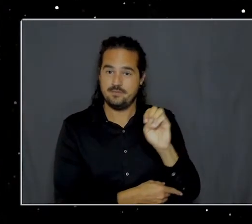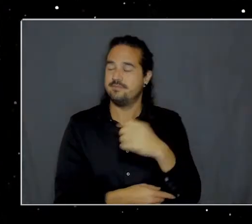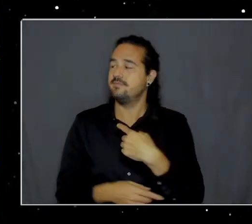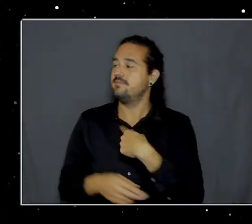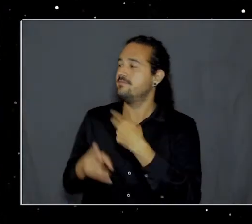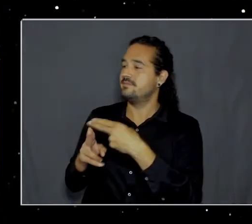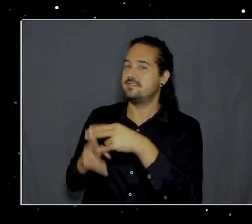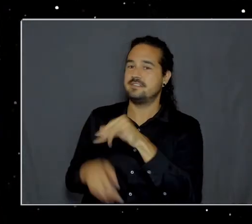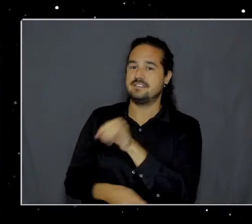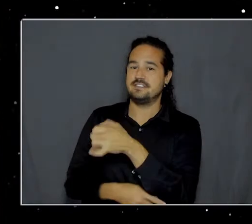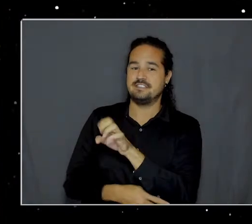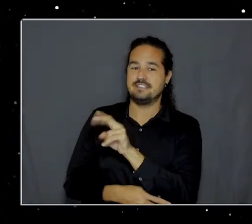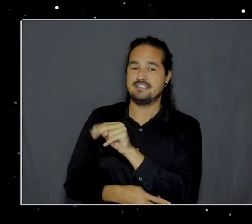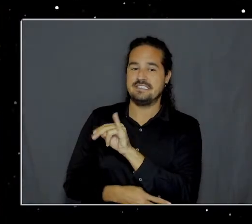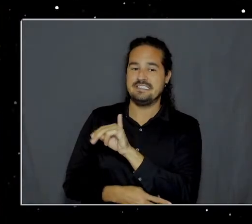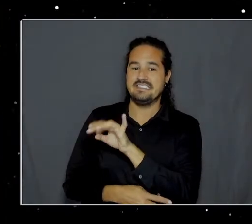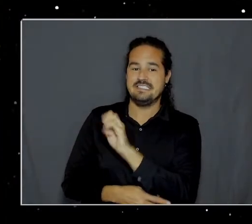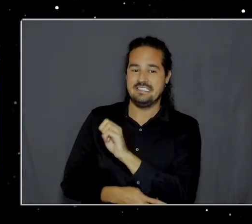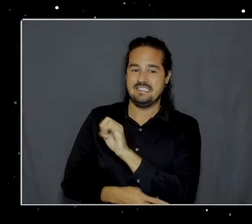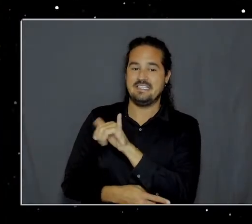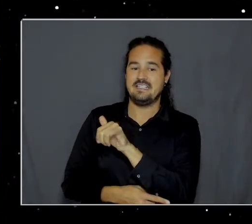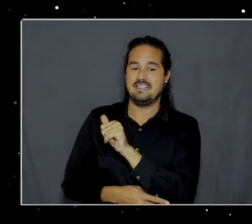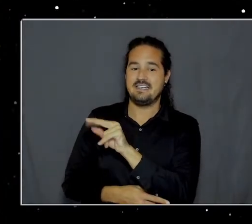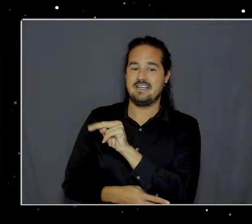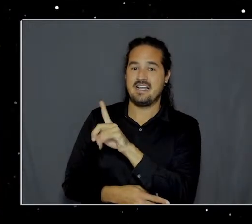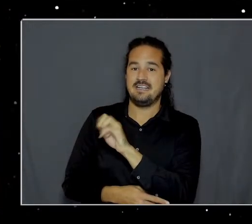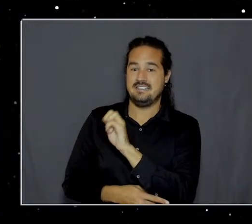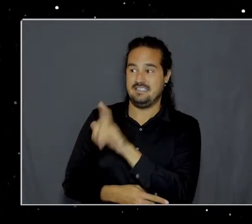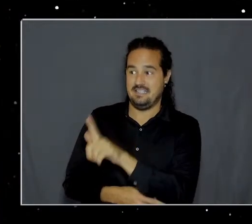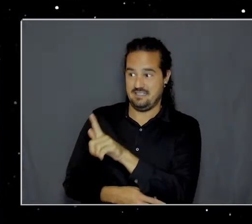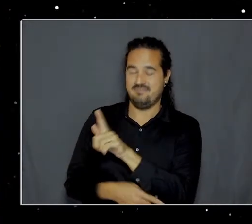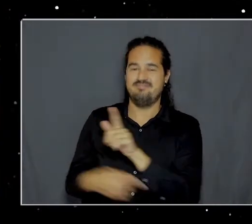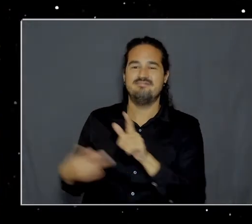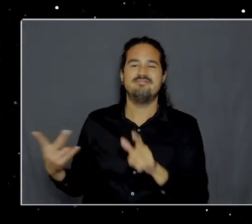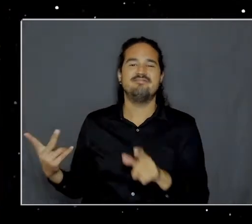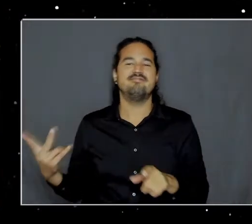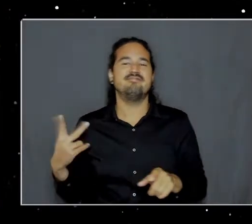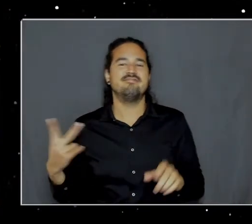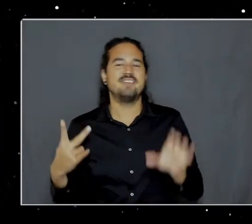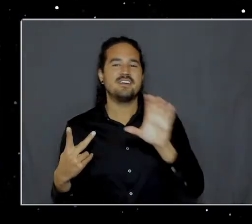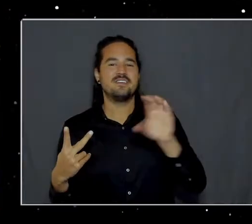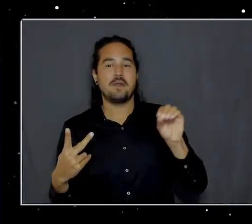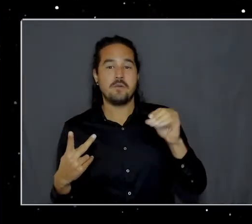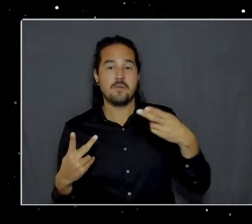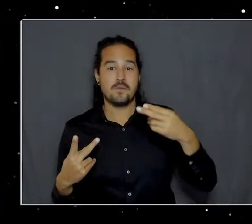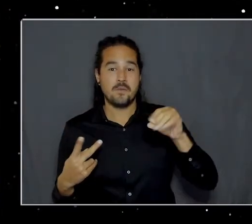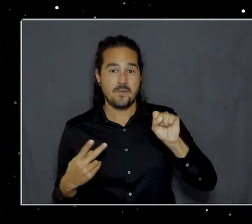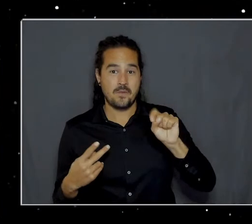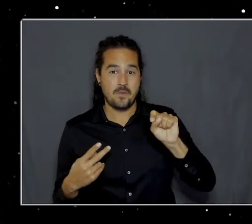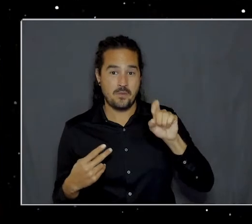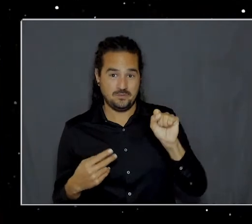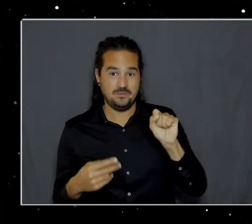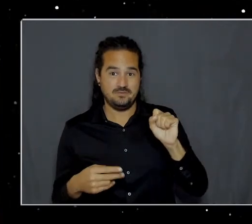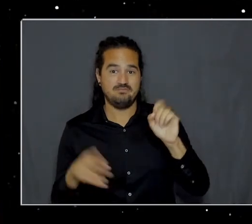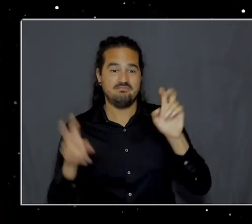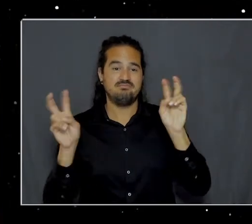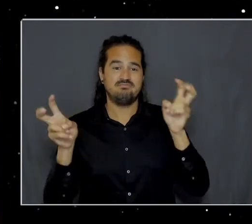WE'RE TRYING TO PLAN ONE. I'M EULA SCOTT BYNOE. JEANNIE YANDEL: I'M JEANIE YANDEL, AND WE ARE THE CO-HOSTS OF THE PODCAST BATTLE TACTICS FOR YOUR SEXIST